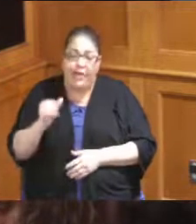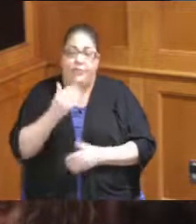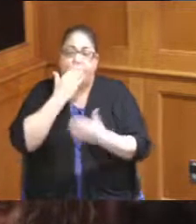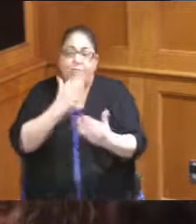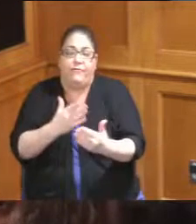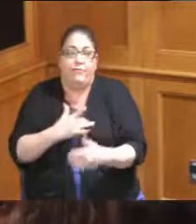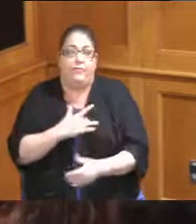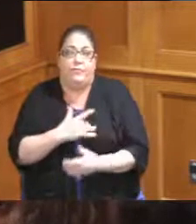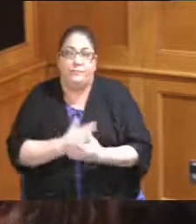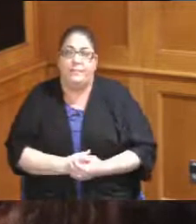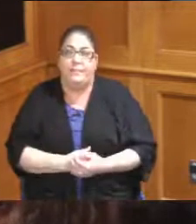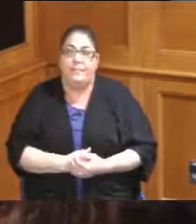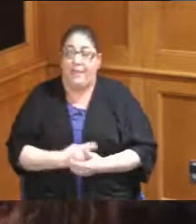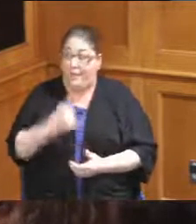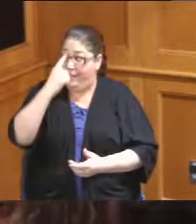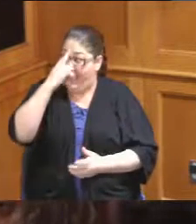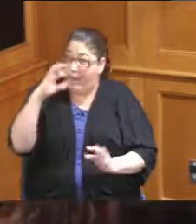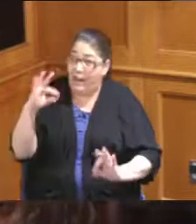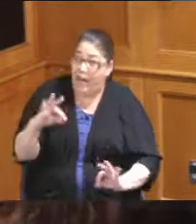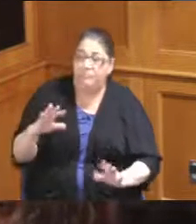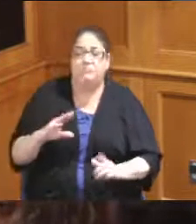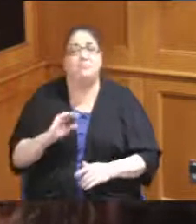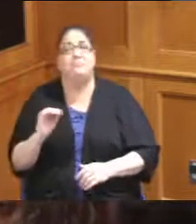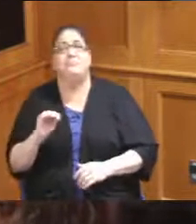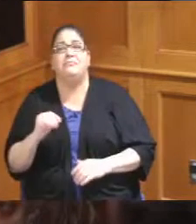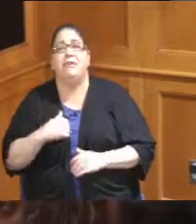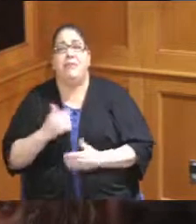we don't take it lightly and to be able to bring this back to Princeton and bring the community